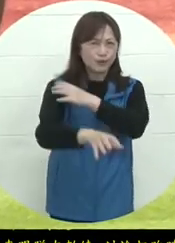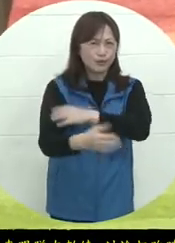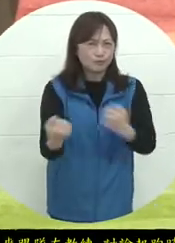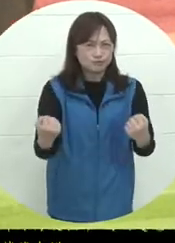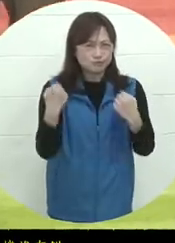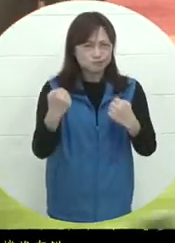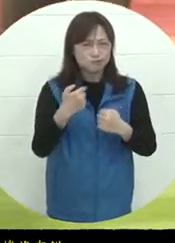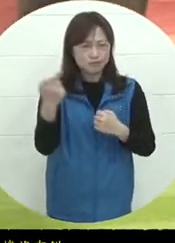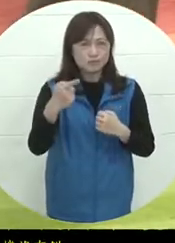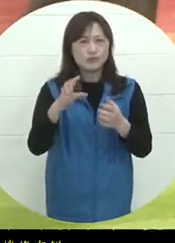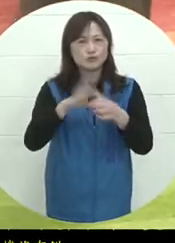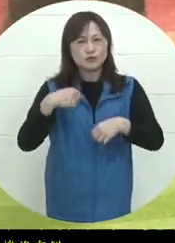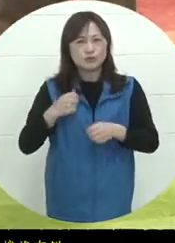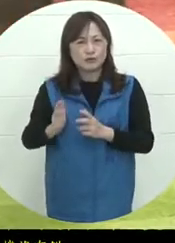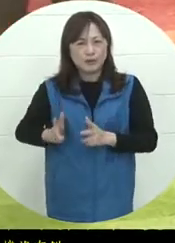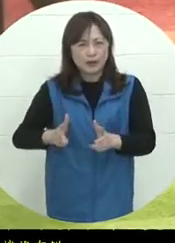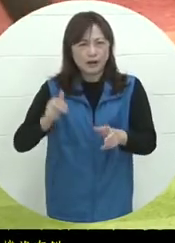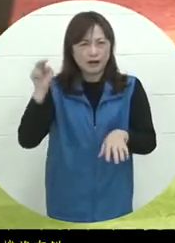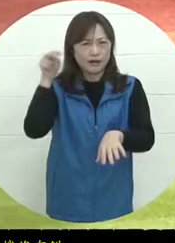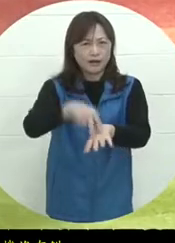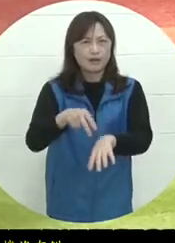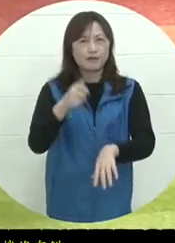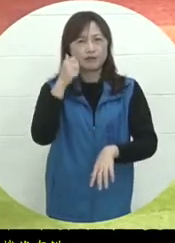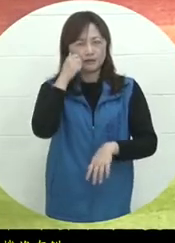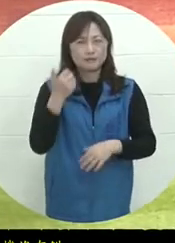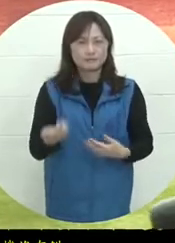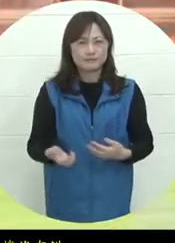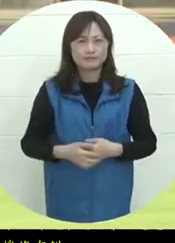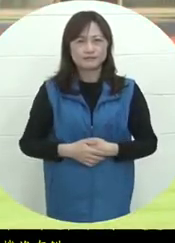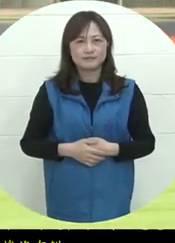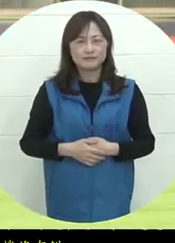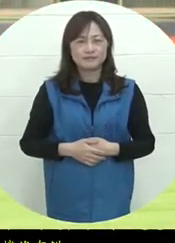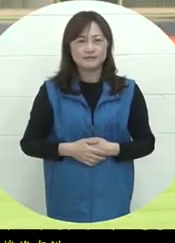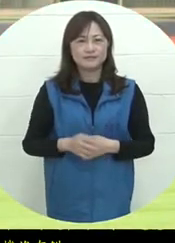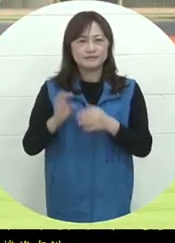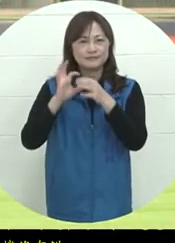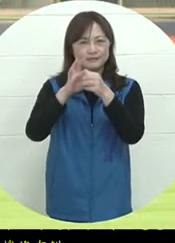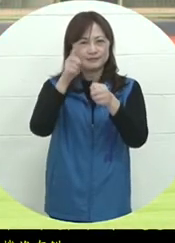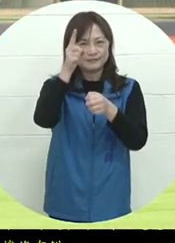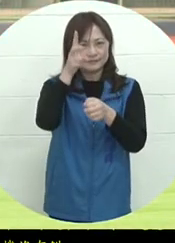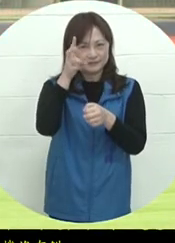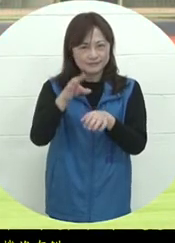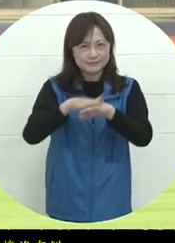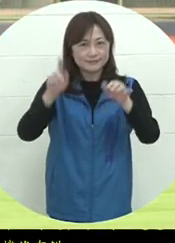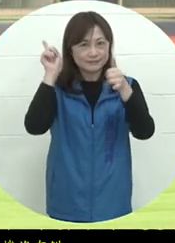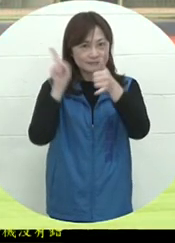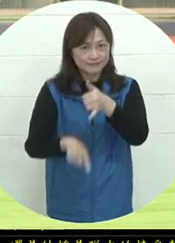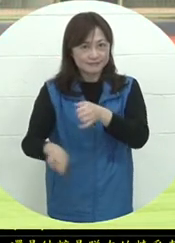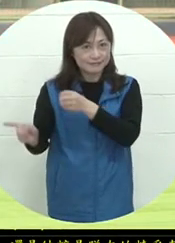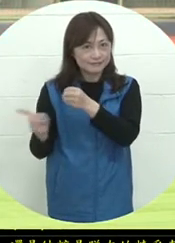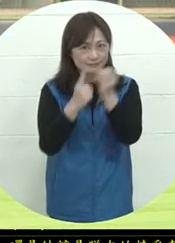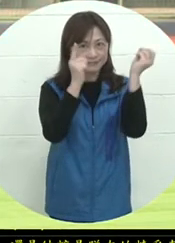spotlight and score points at home plate . But anyway, with three consecutive hits, I just made an important pass with my left and right hands